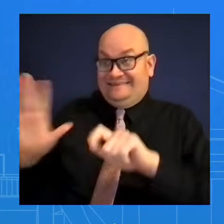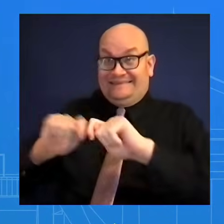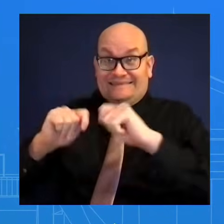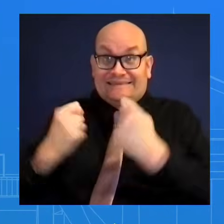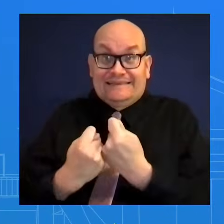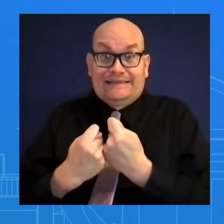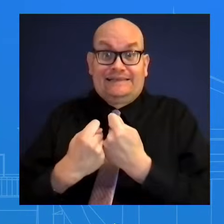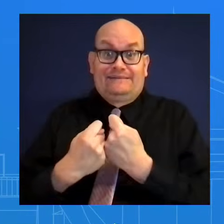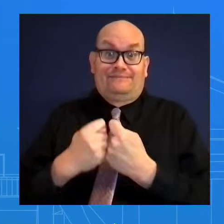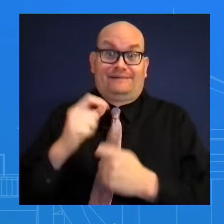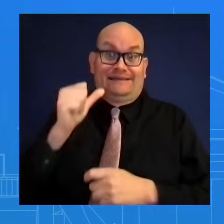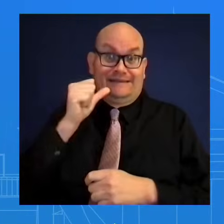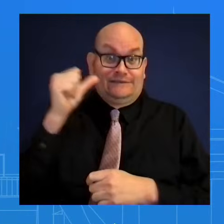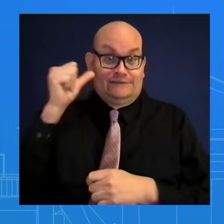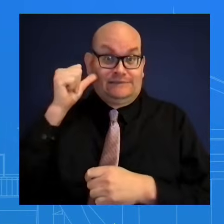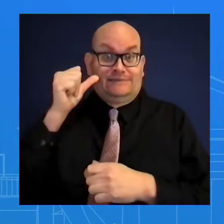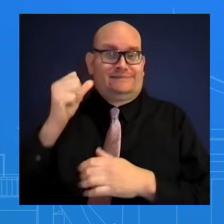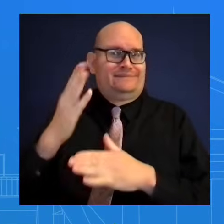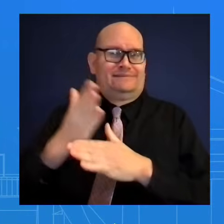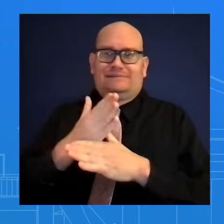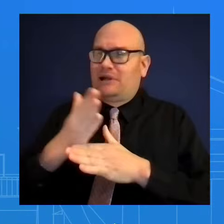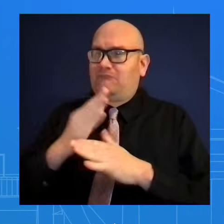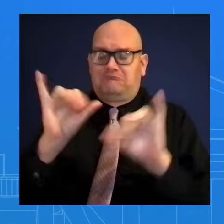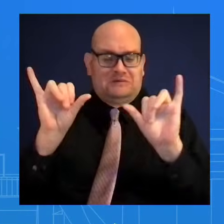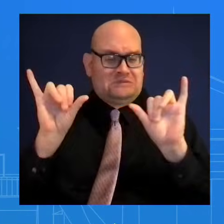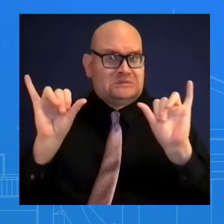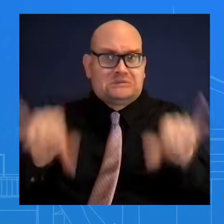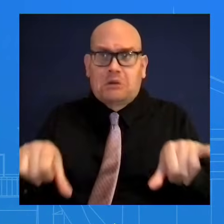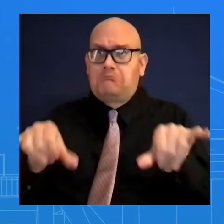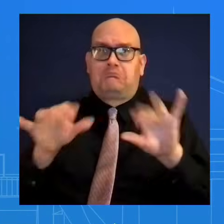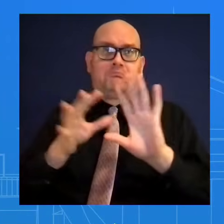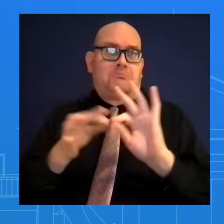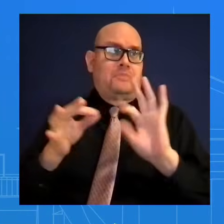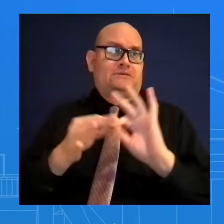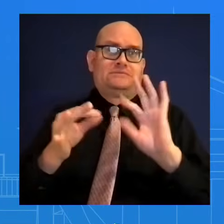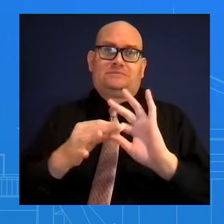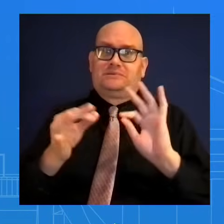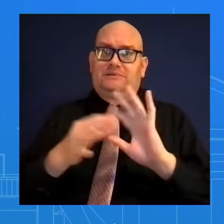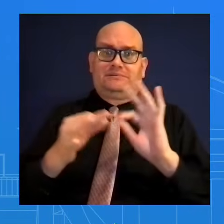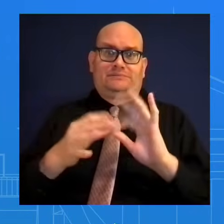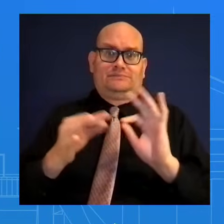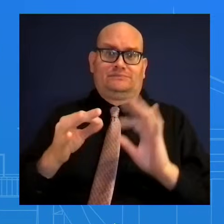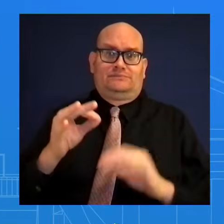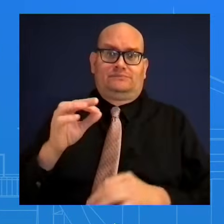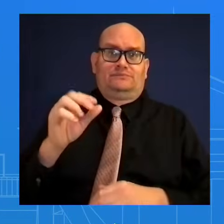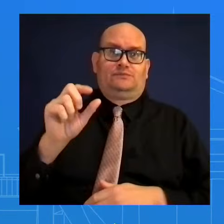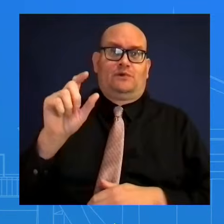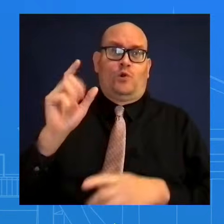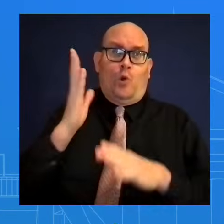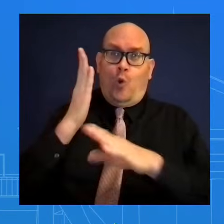the outreach that we're seeing from him and his team -- more than 120 calls, one-on-one calls with members of Congress.